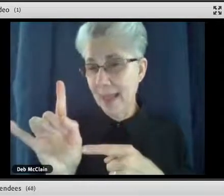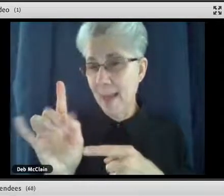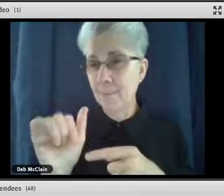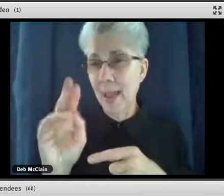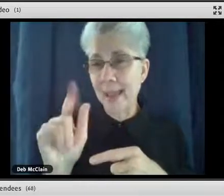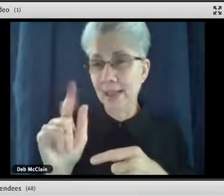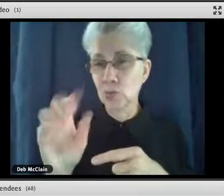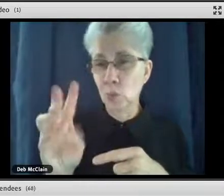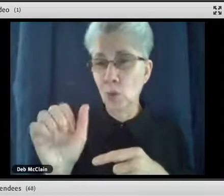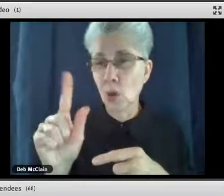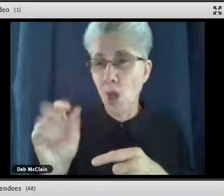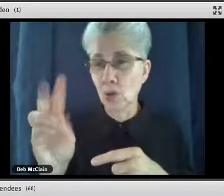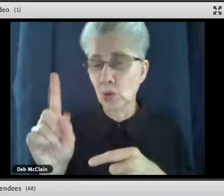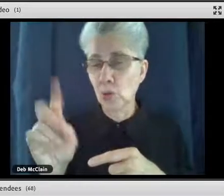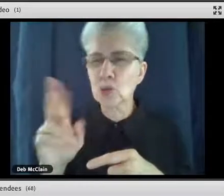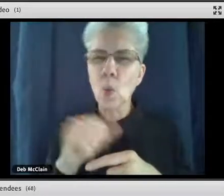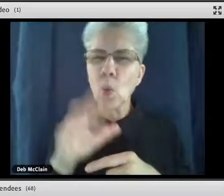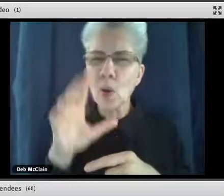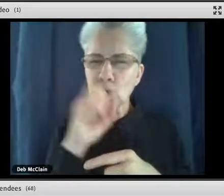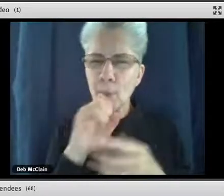"Copyright 2018 by Andrew Lawler."